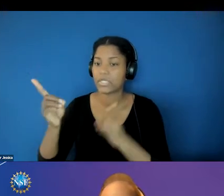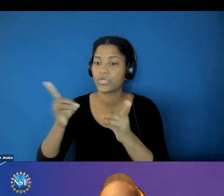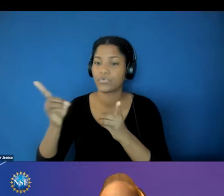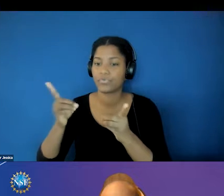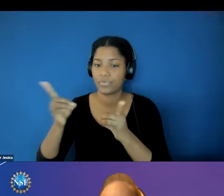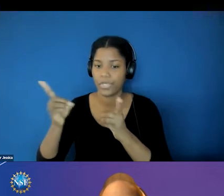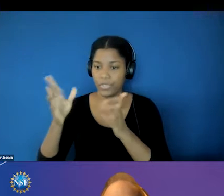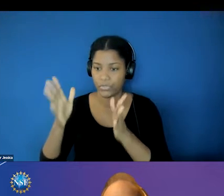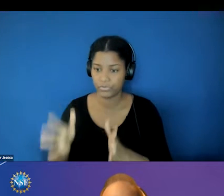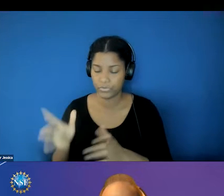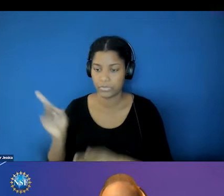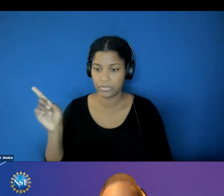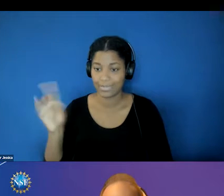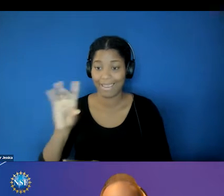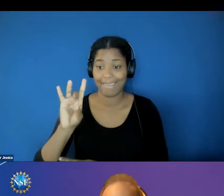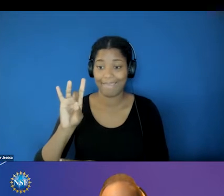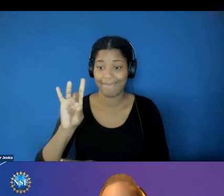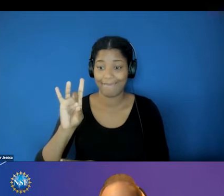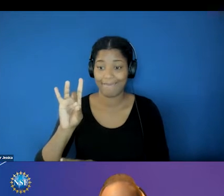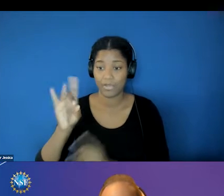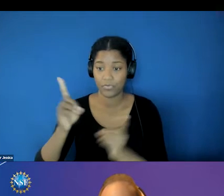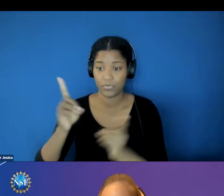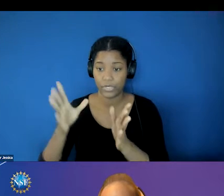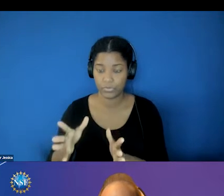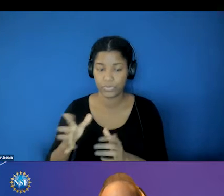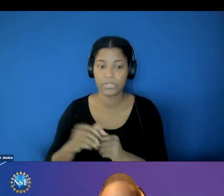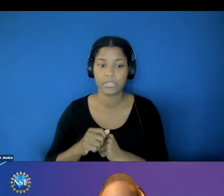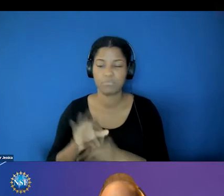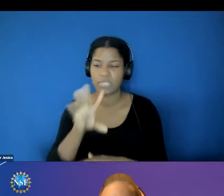So, there are eight directorates when you include the TIP directorate.